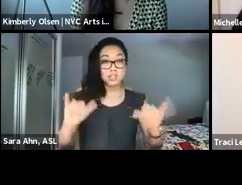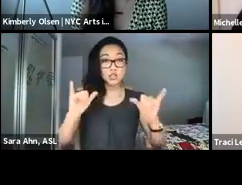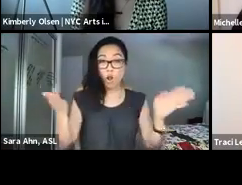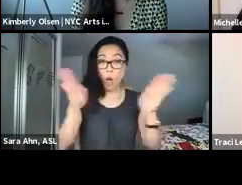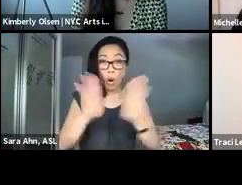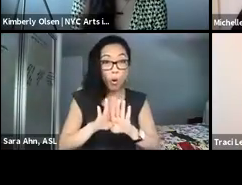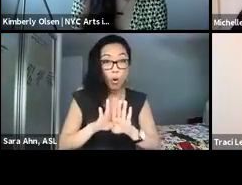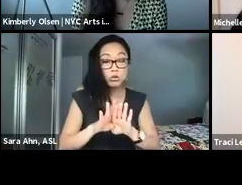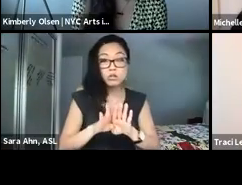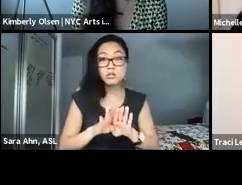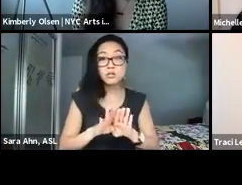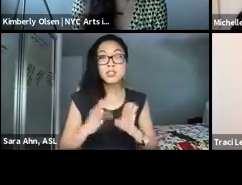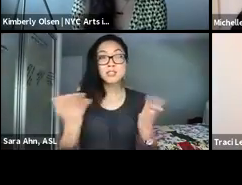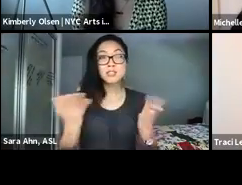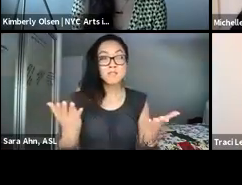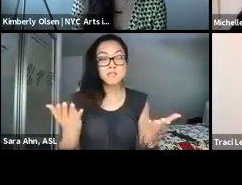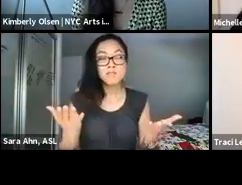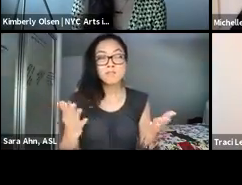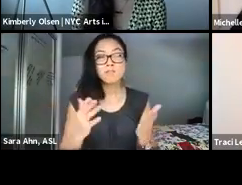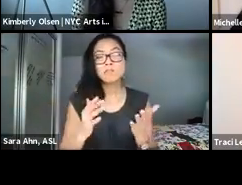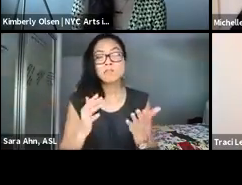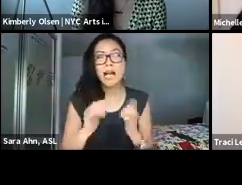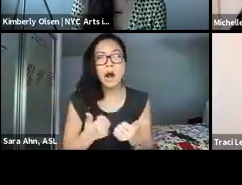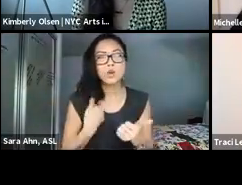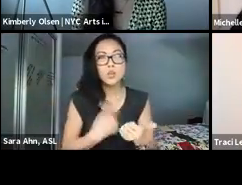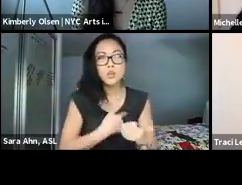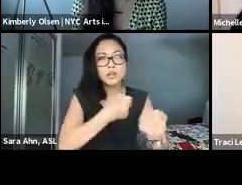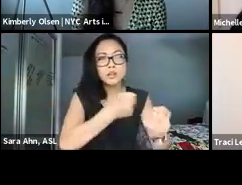as the rest of the country begins to open up before New York City, which seems to be